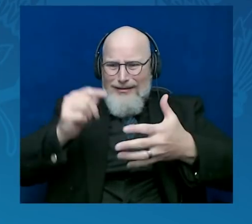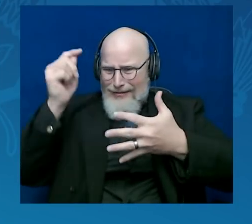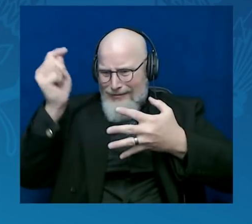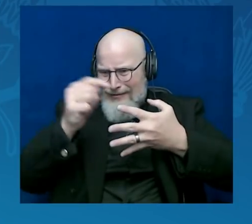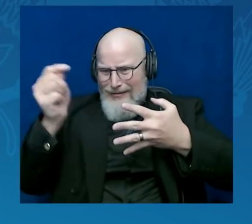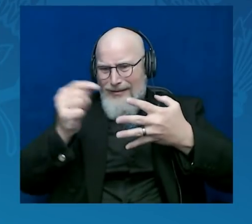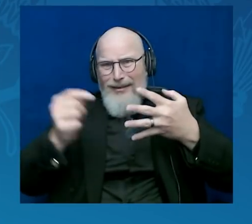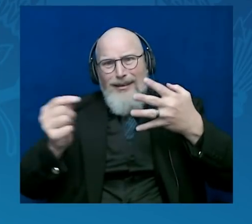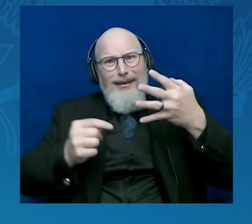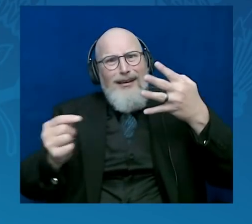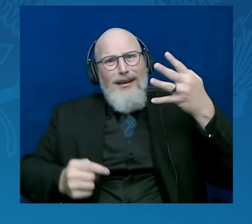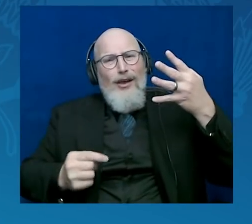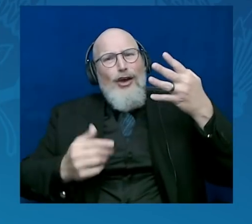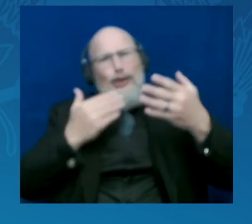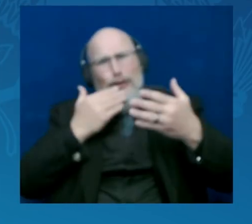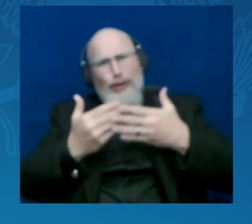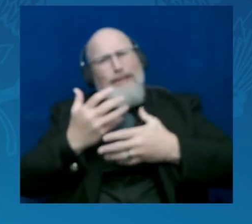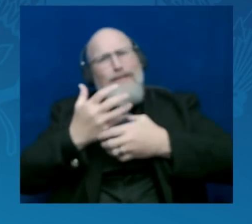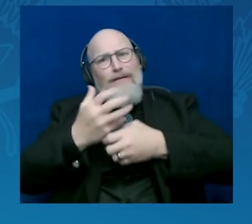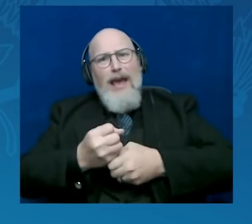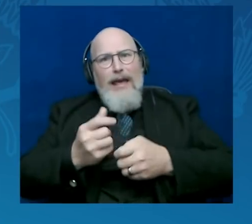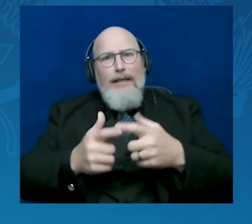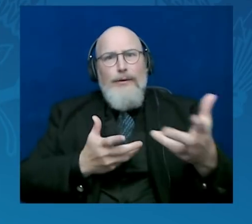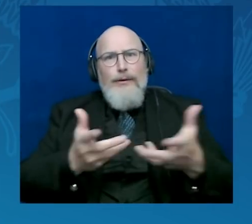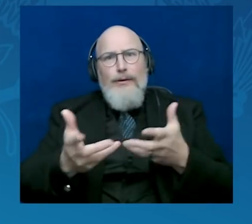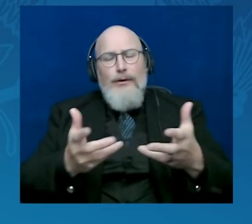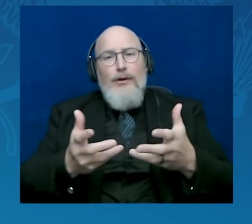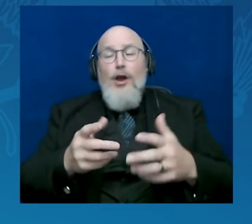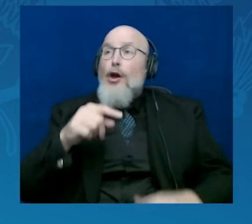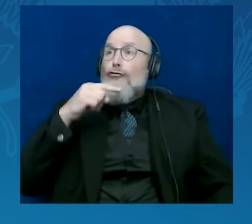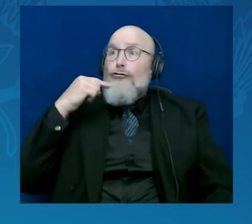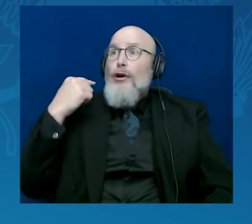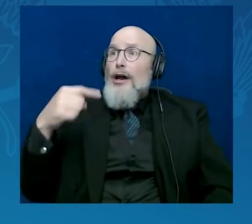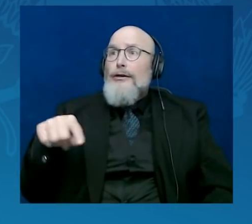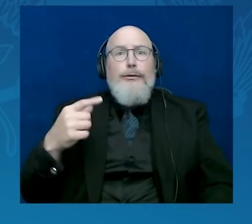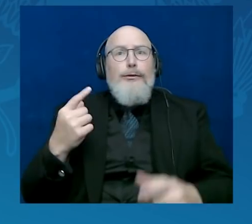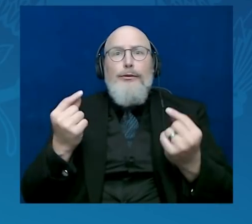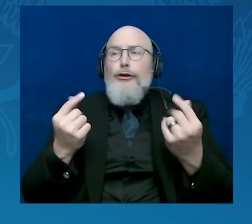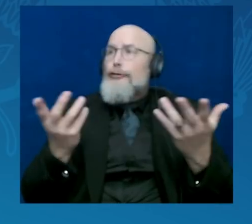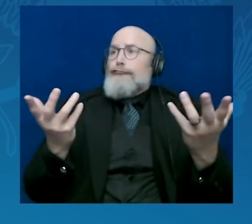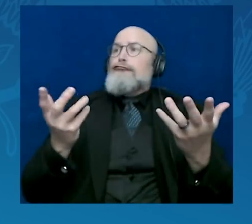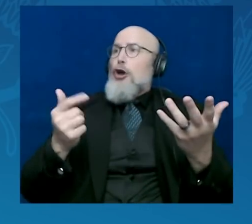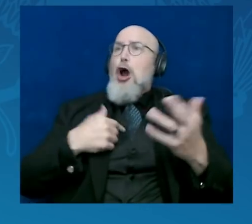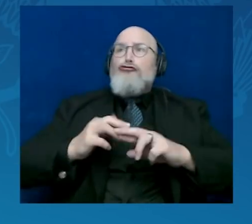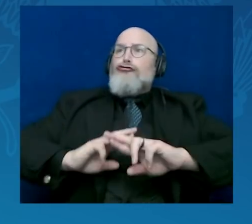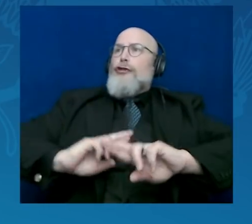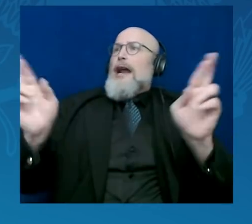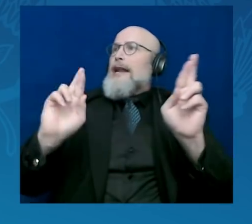Russia continues to claim it is ready for talks while,